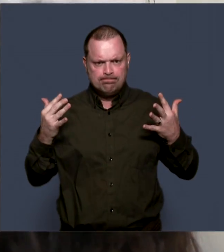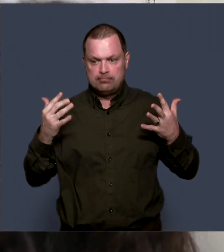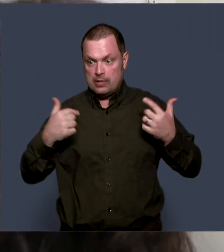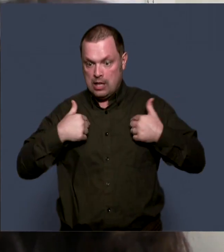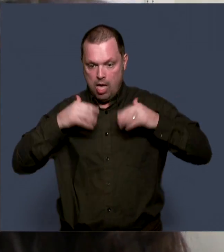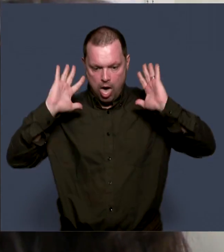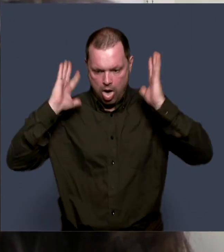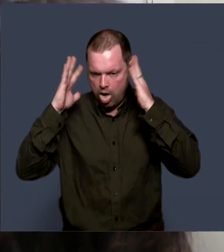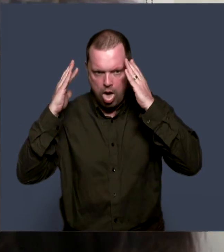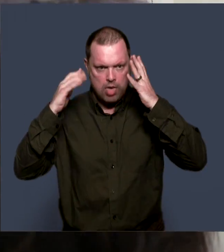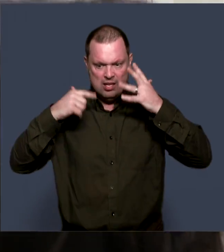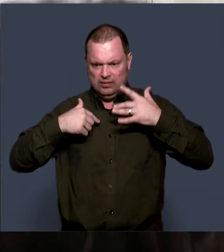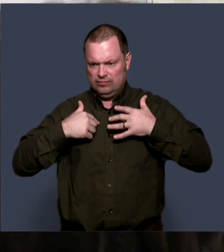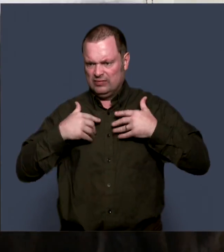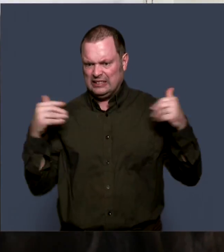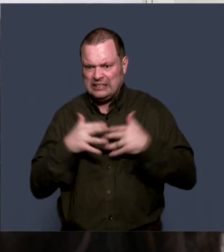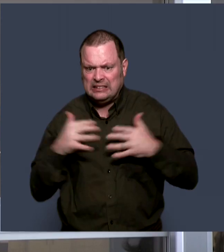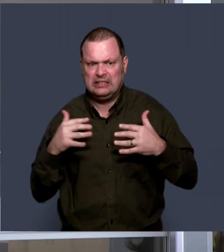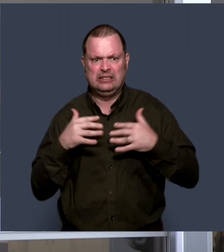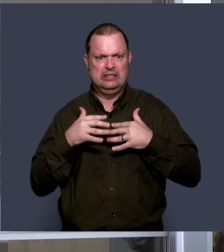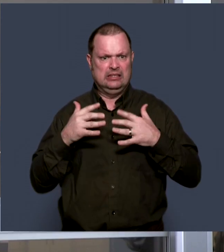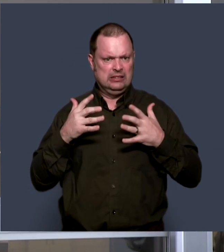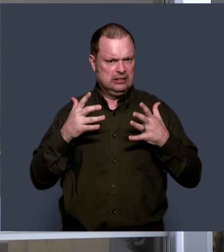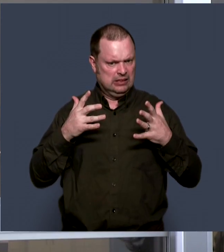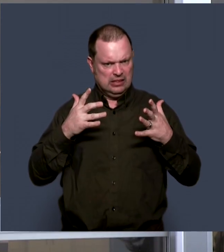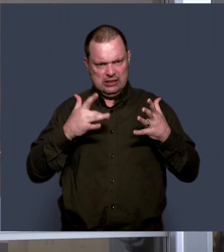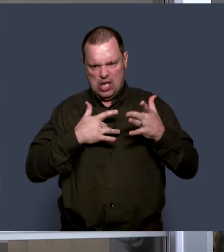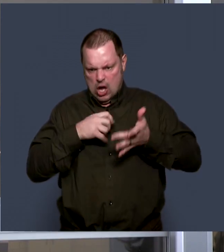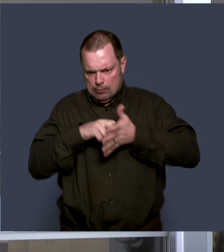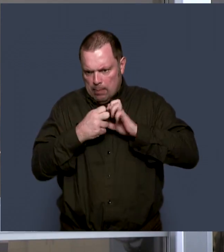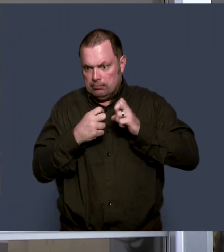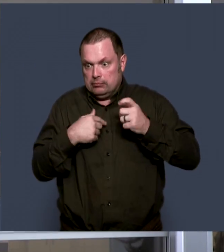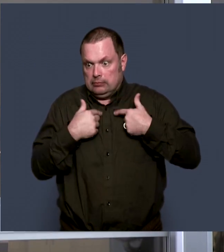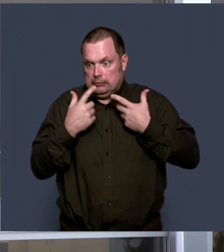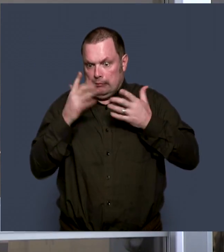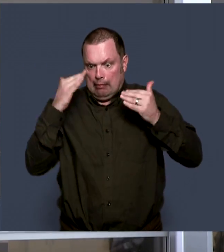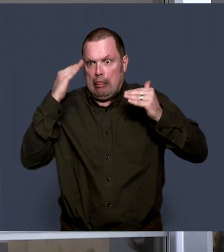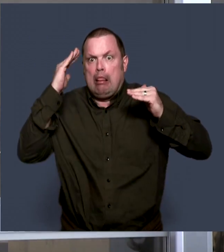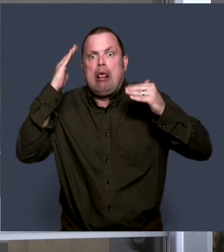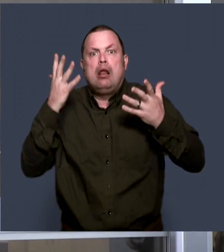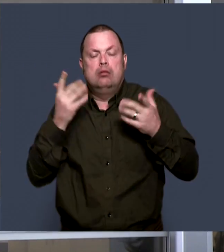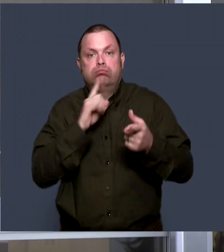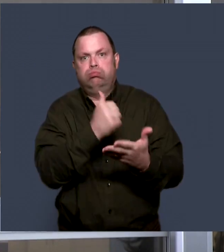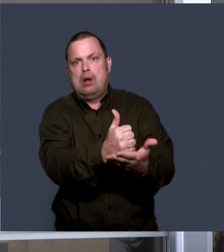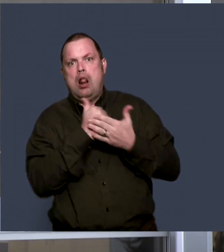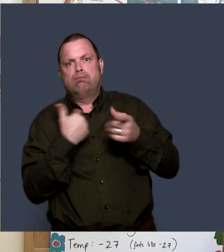what is oftentimes fear and anxiety associated with having a cardiac incident.